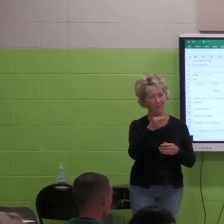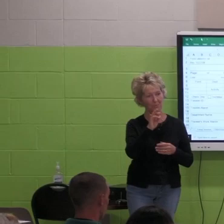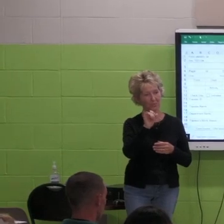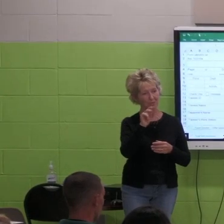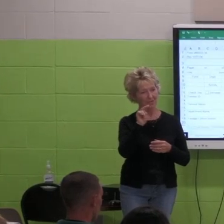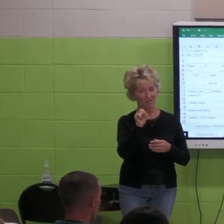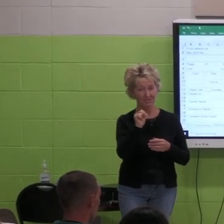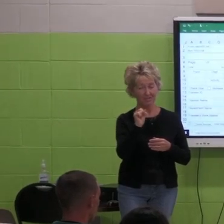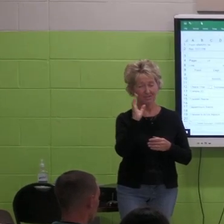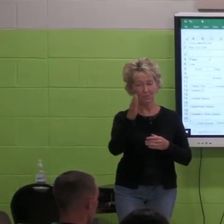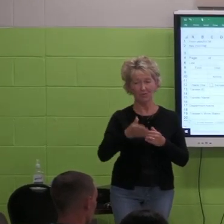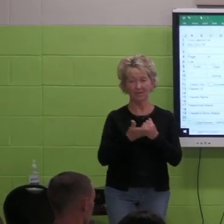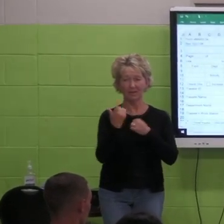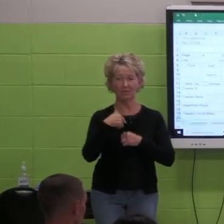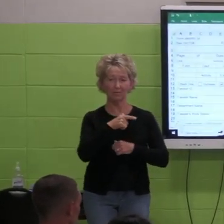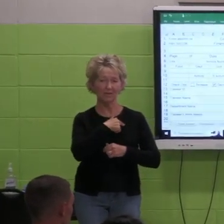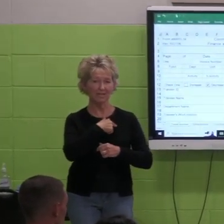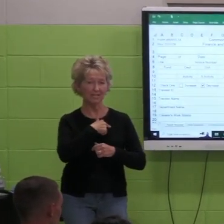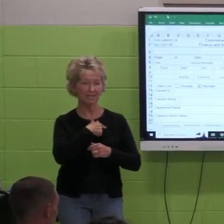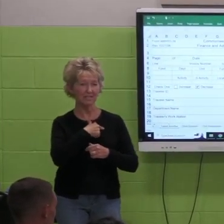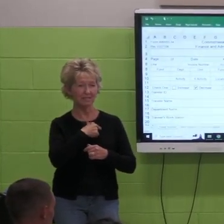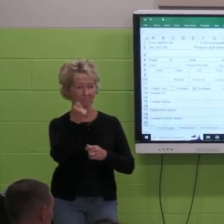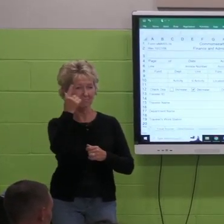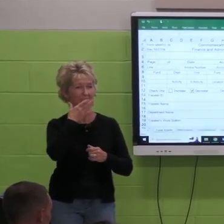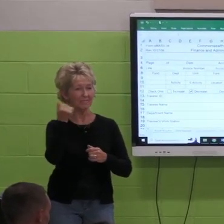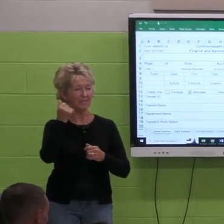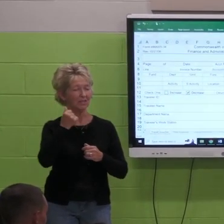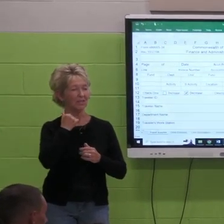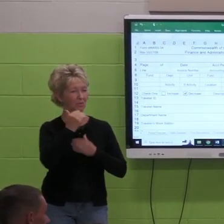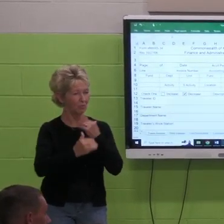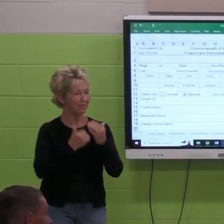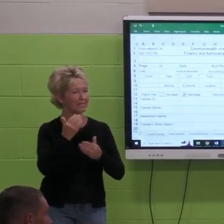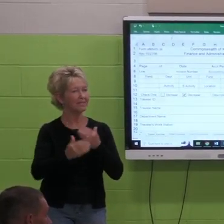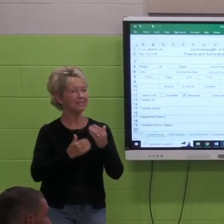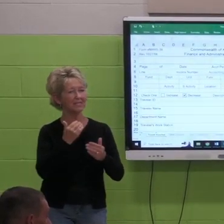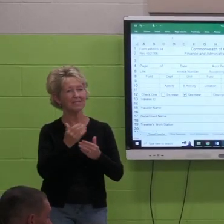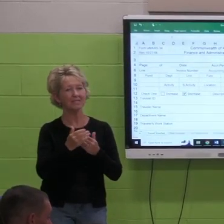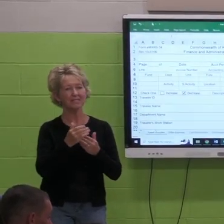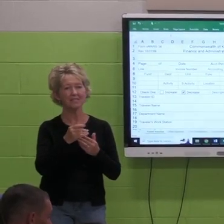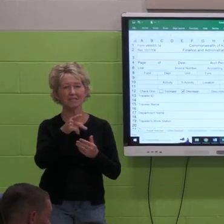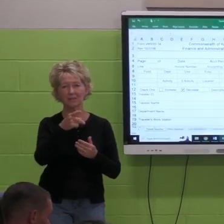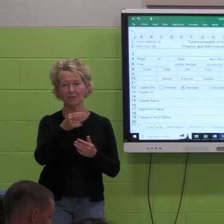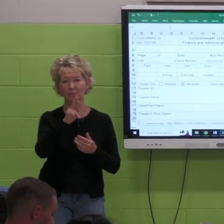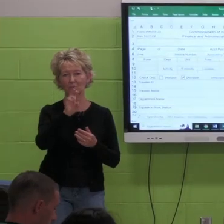procedures. Maybe you've seen many of her people and team around campus